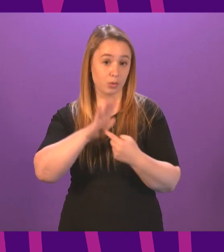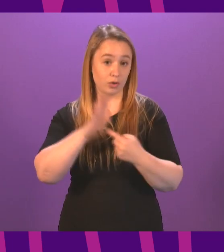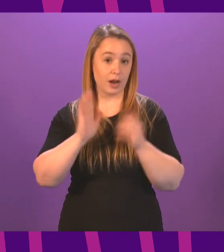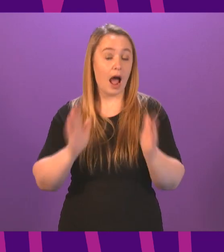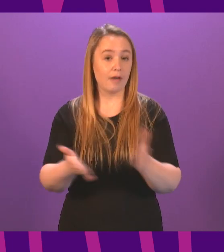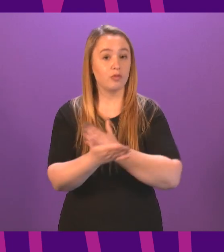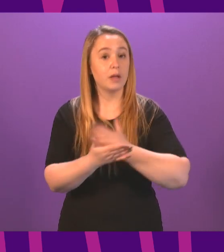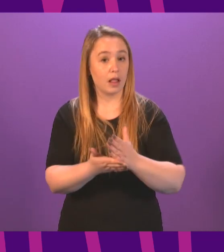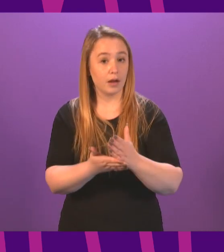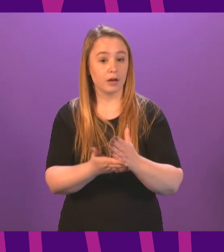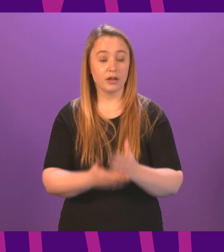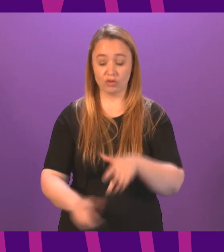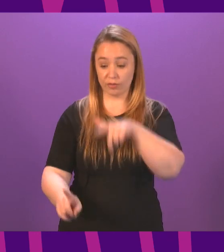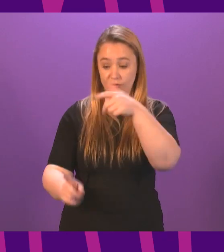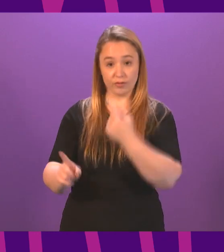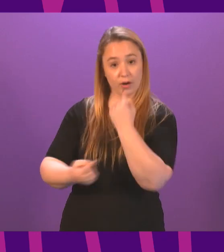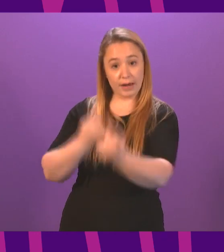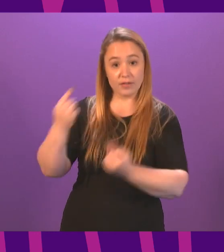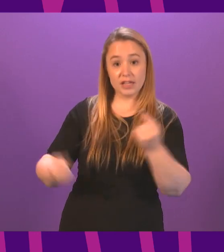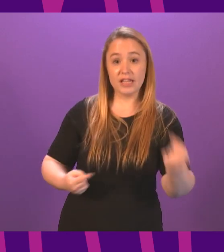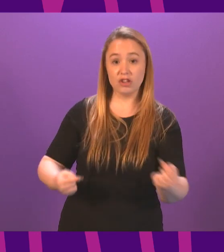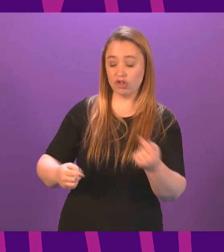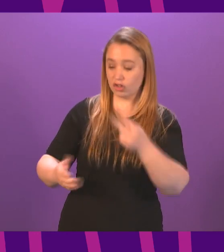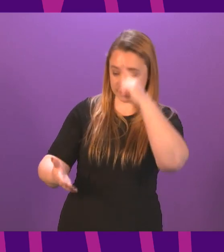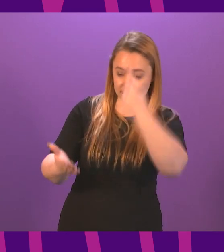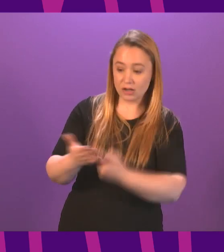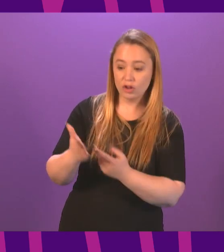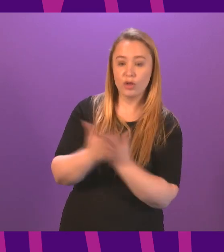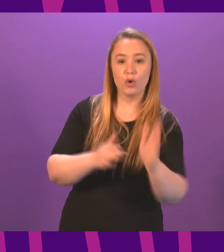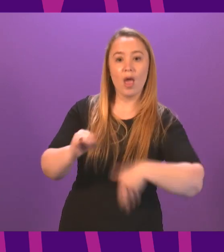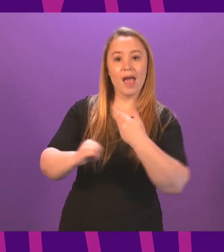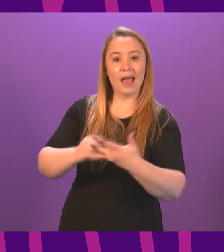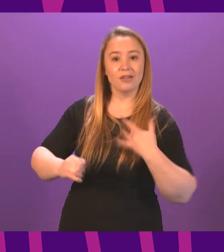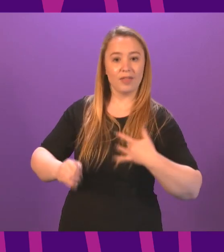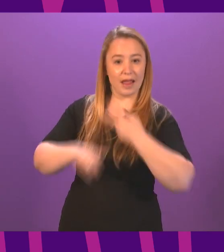or about the use of “Do not resuscitate” notices cannot be taken by politicians. Those